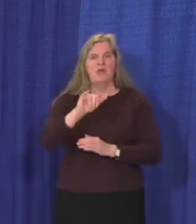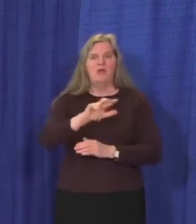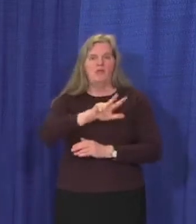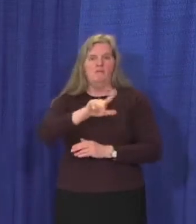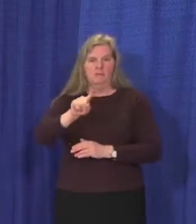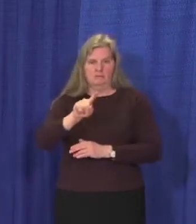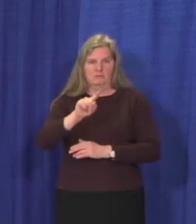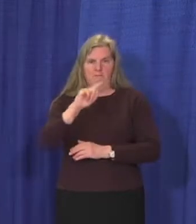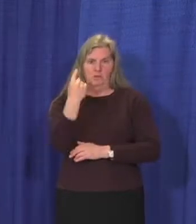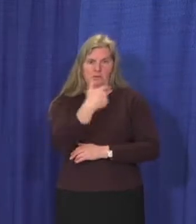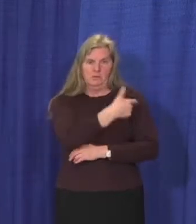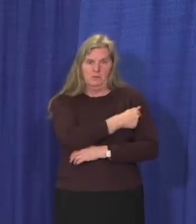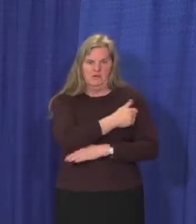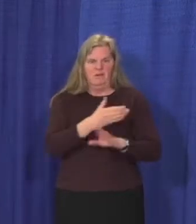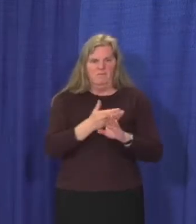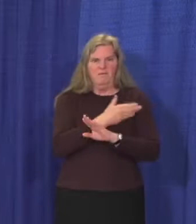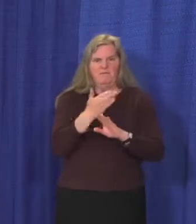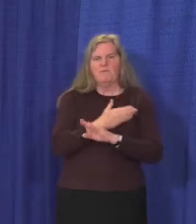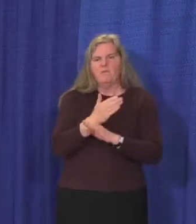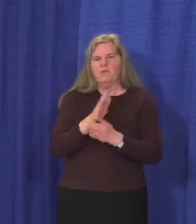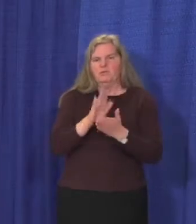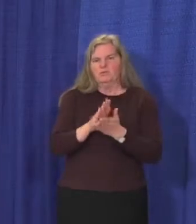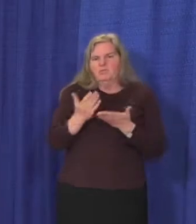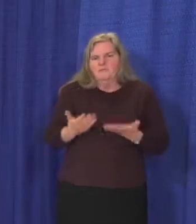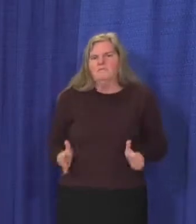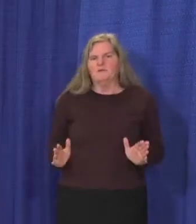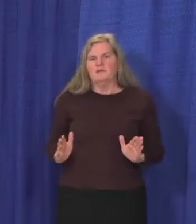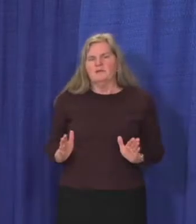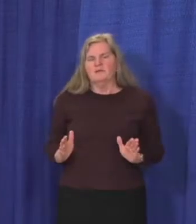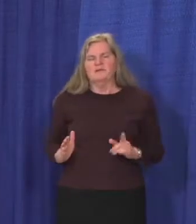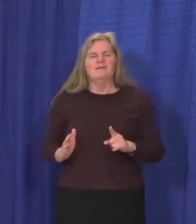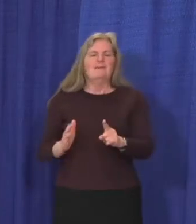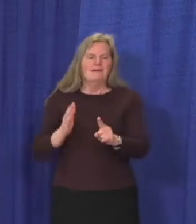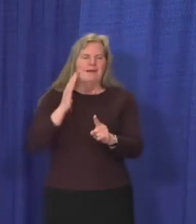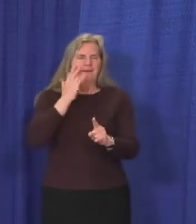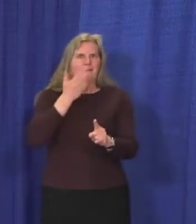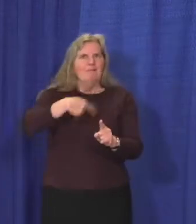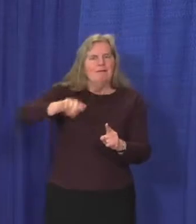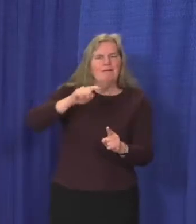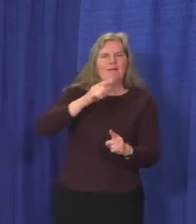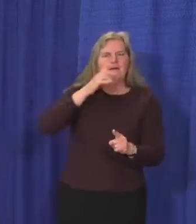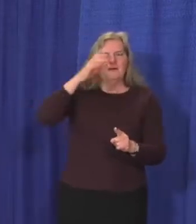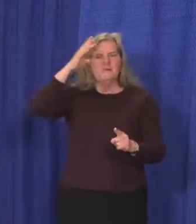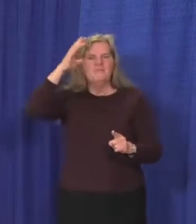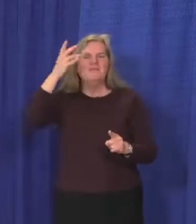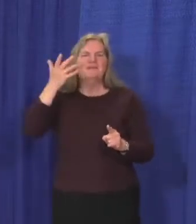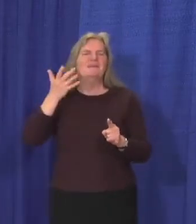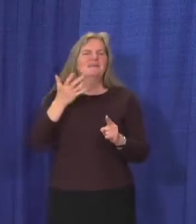up. They will receive their first shot before the end of the school year.